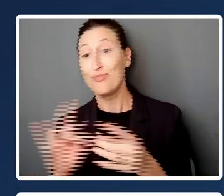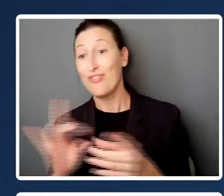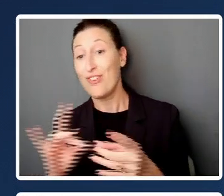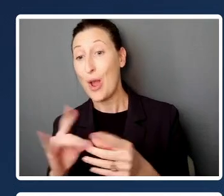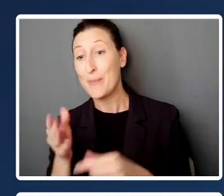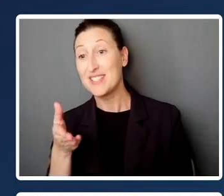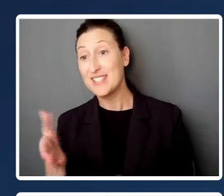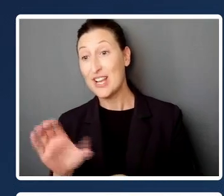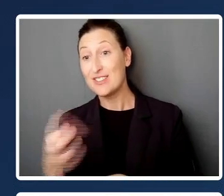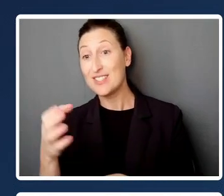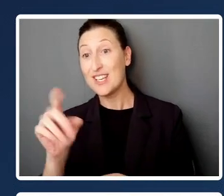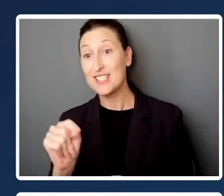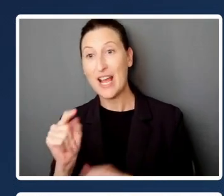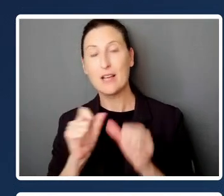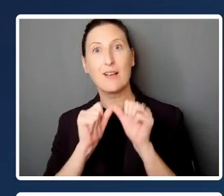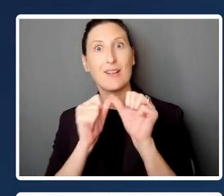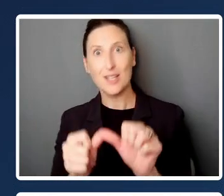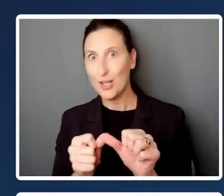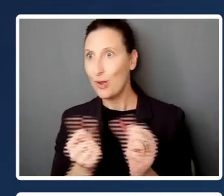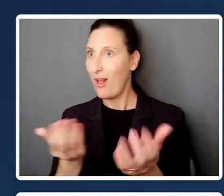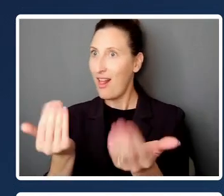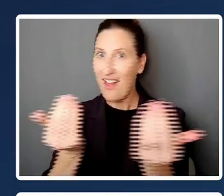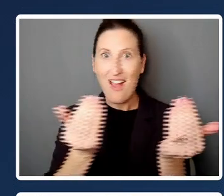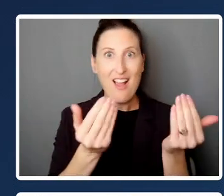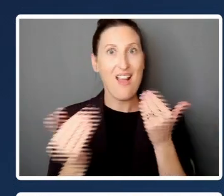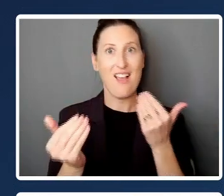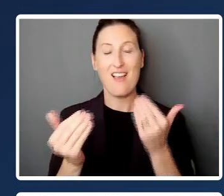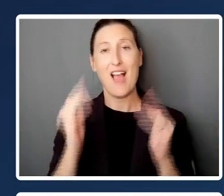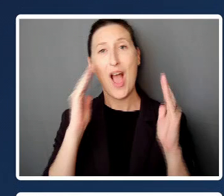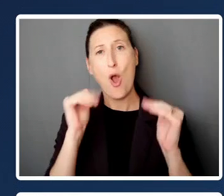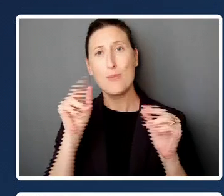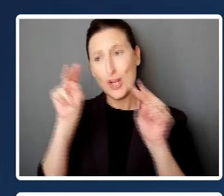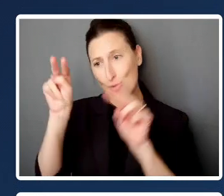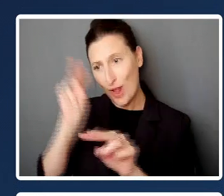hear from you. And as I said, I hope you all are looking at it and reading each other's comments.